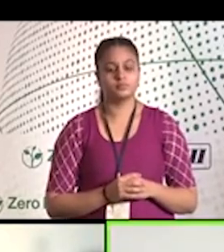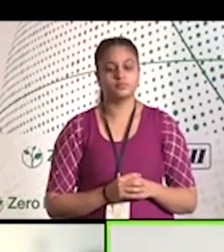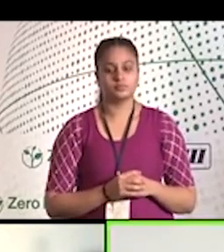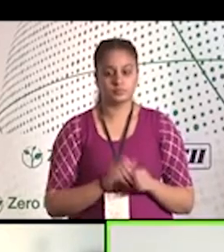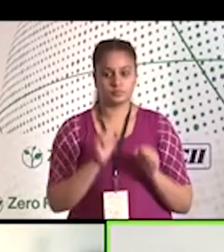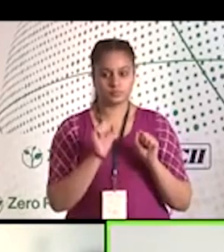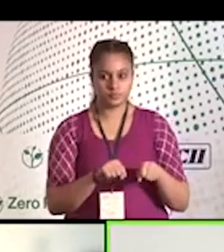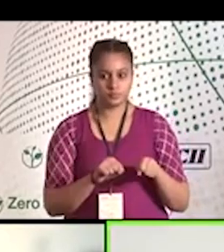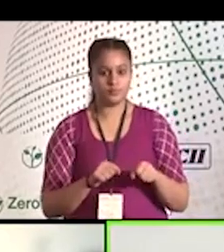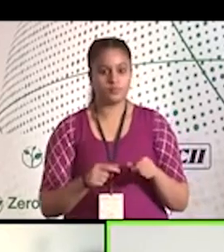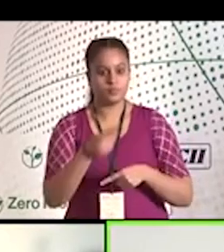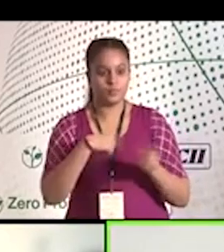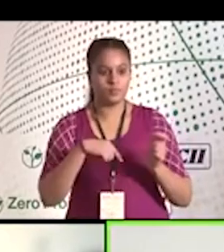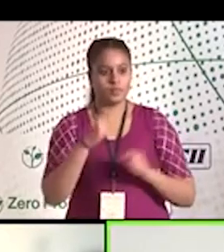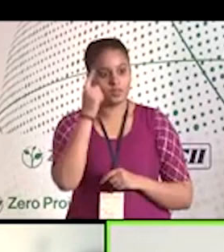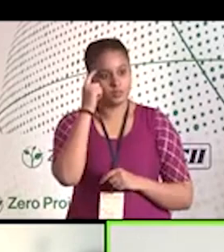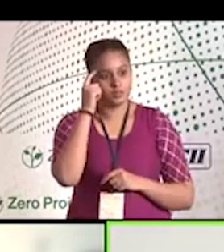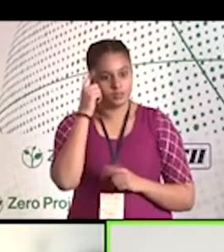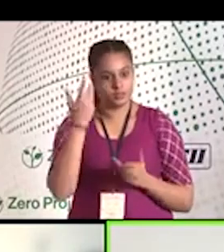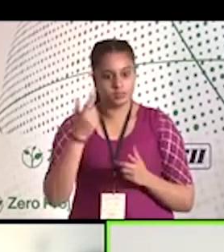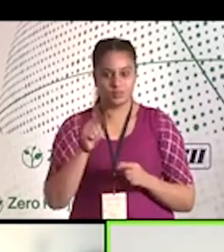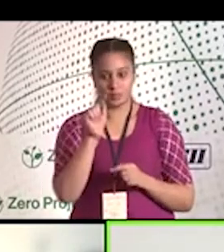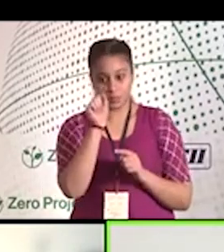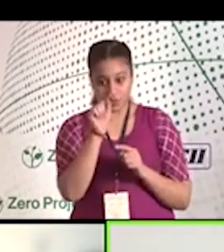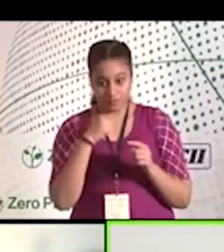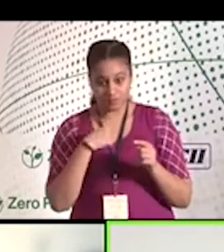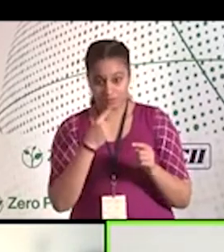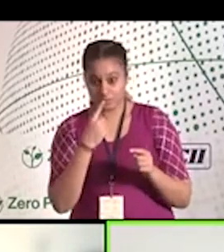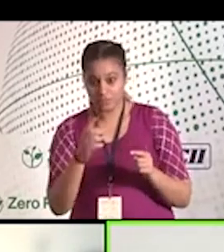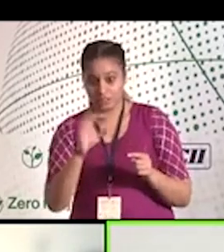I think, you know, the point that you made about, 90% employment